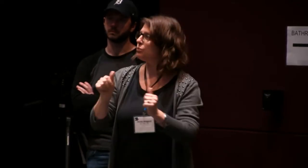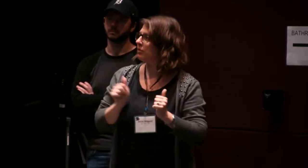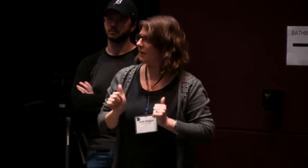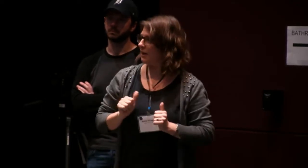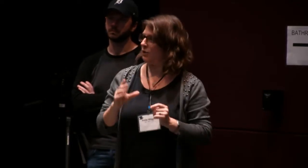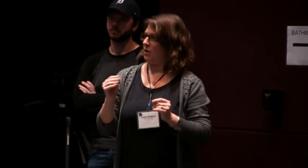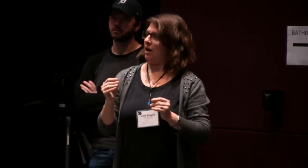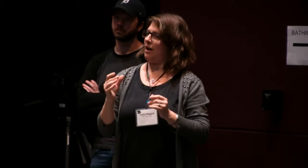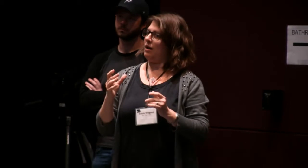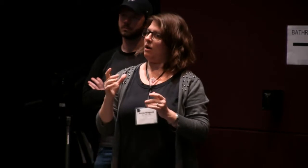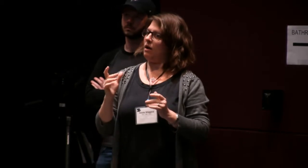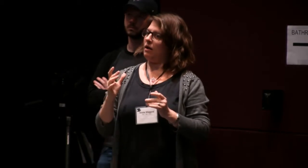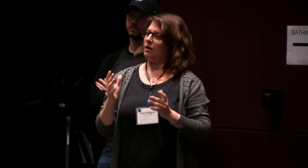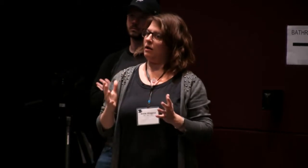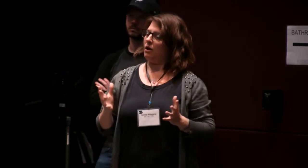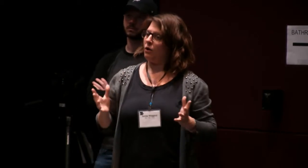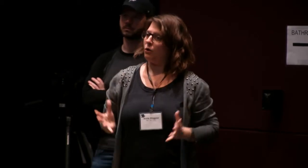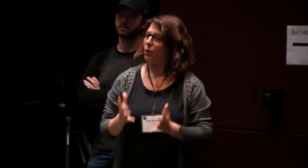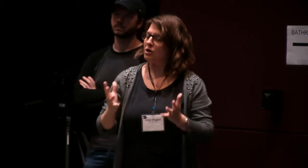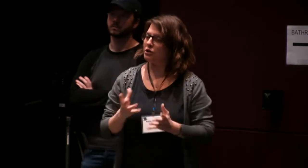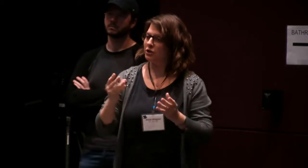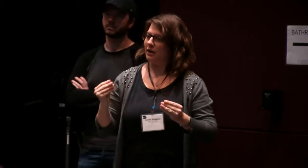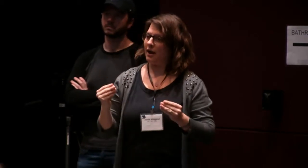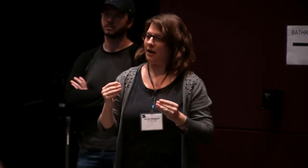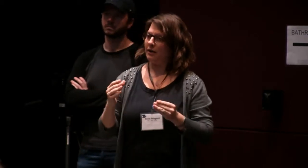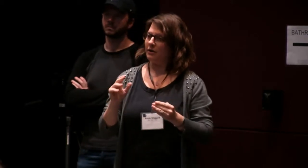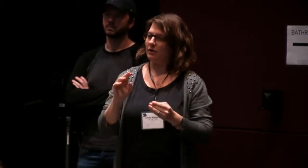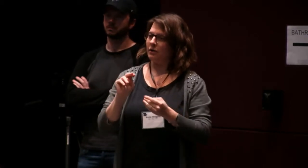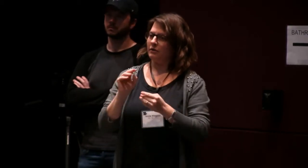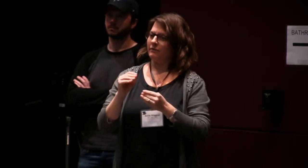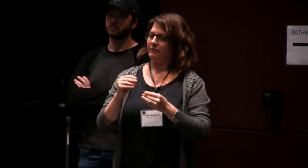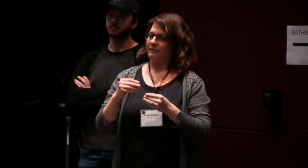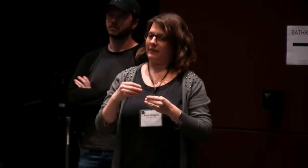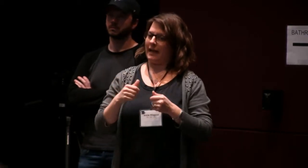there is so many jobs that could be applied to the theater community.